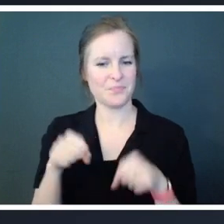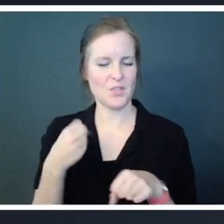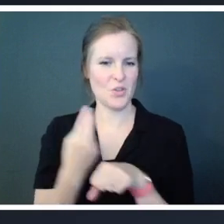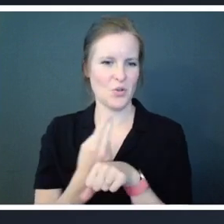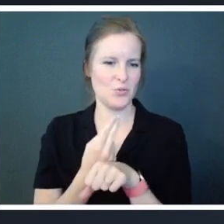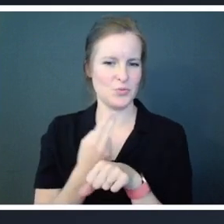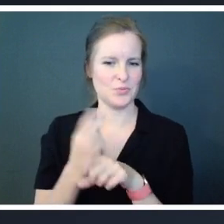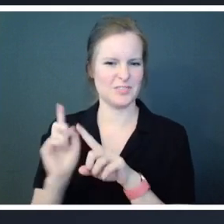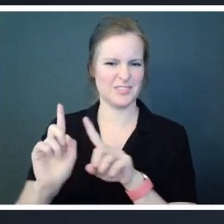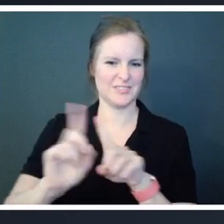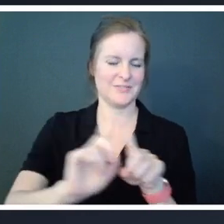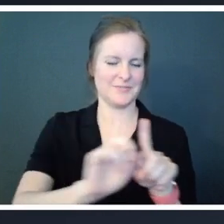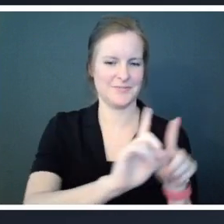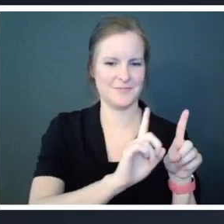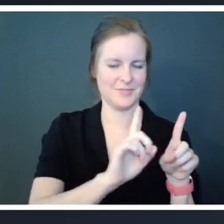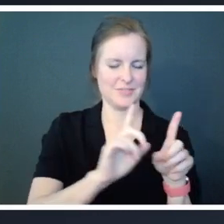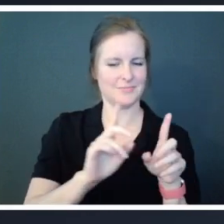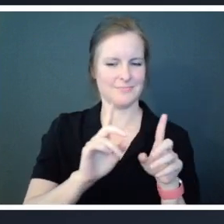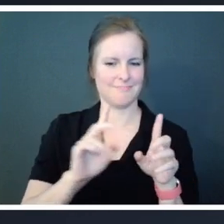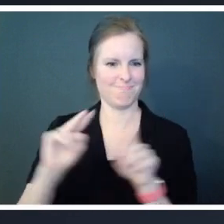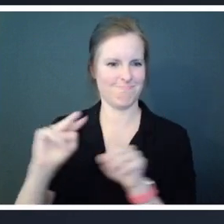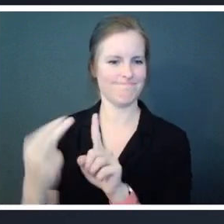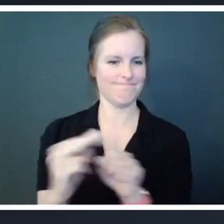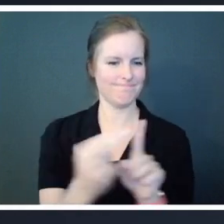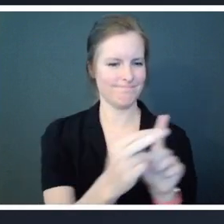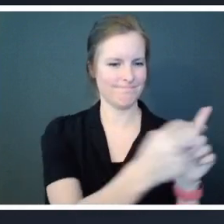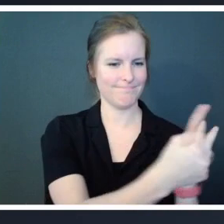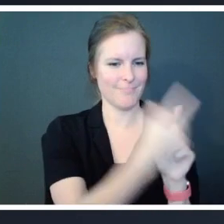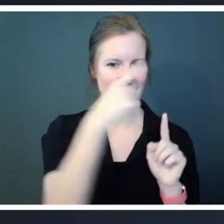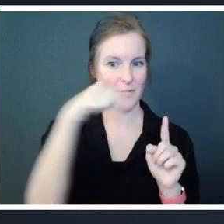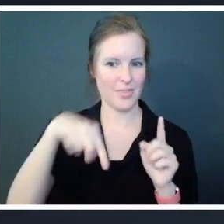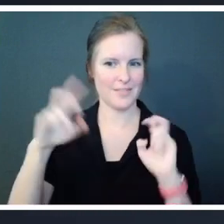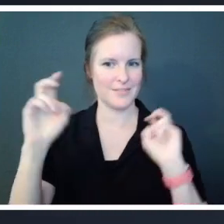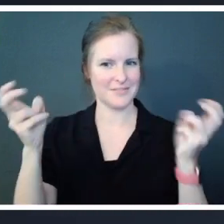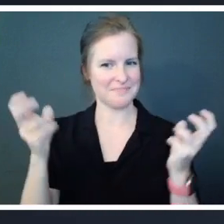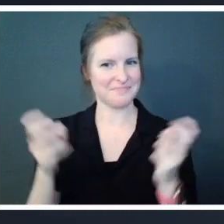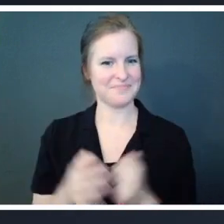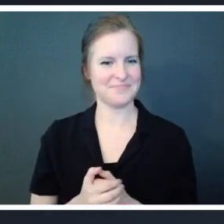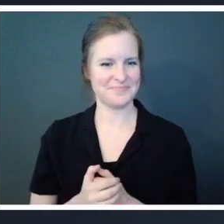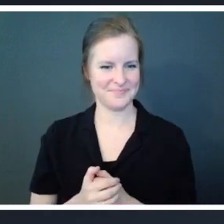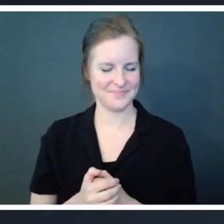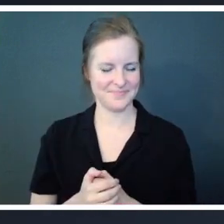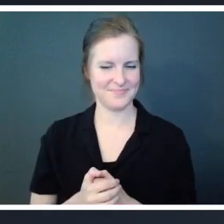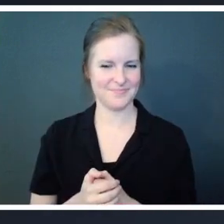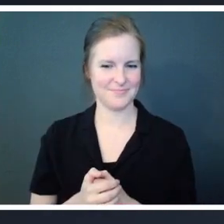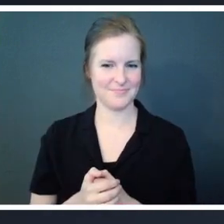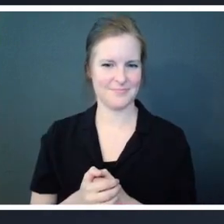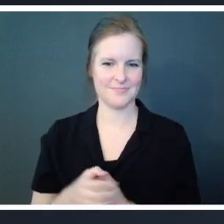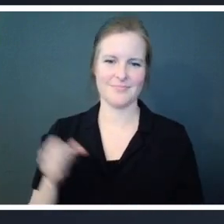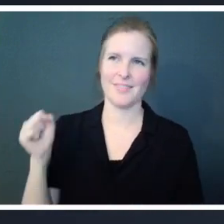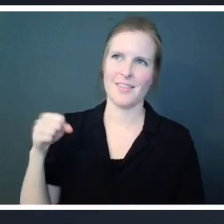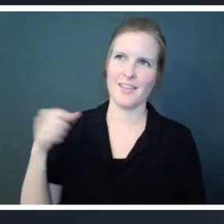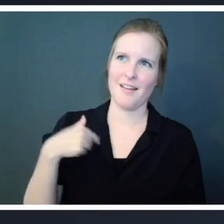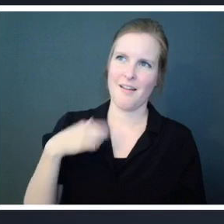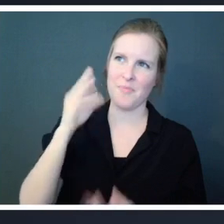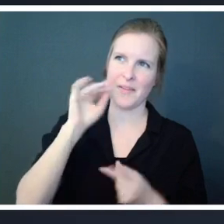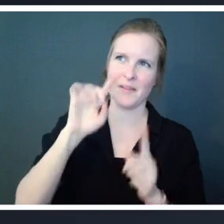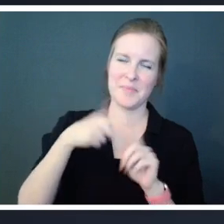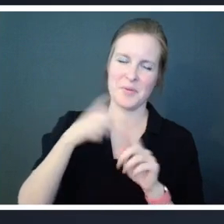cross-content lens? Beth Evans: Yeah. That makes me think of some photos that a parent sent me after one of our young